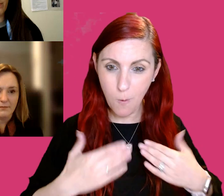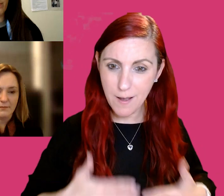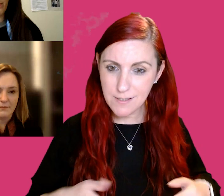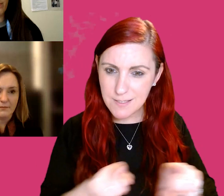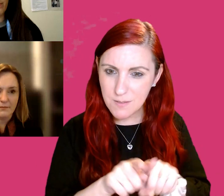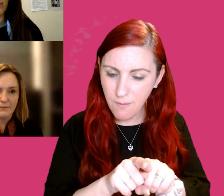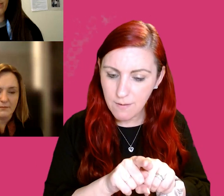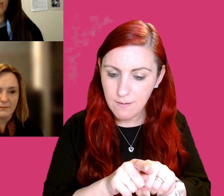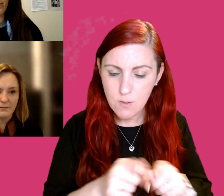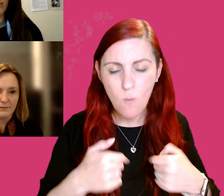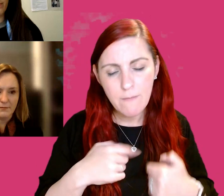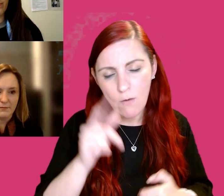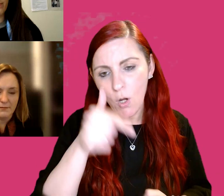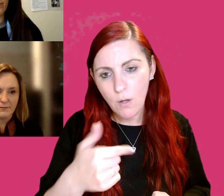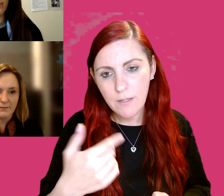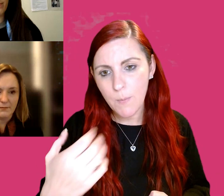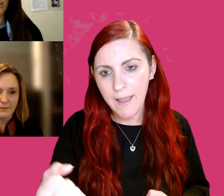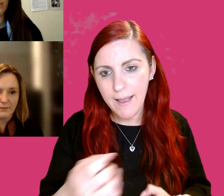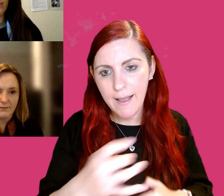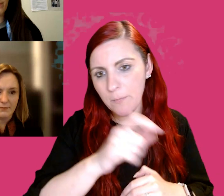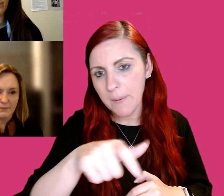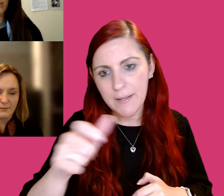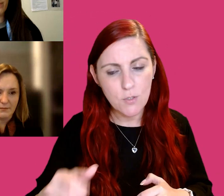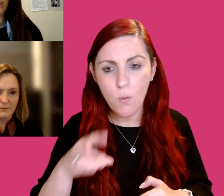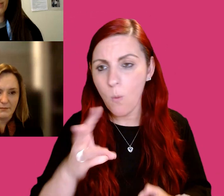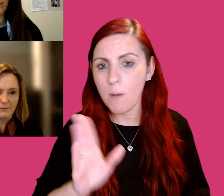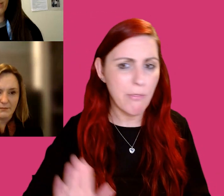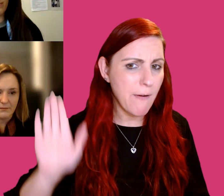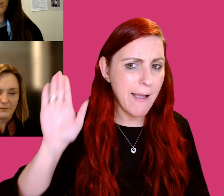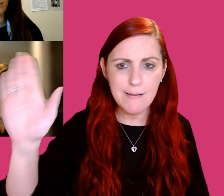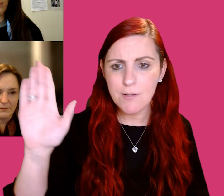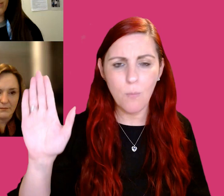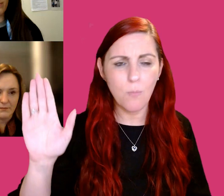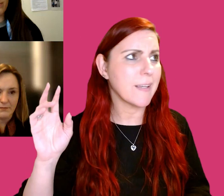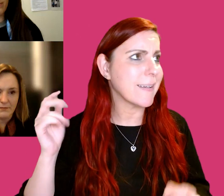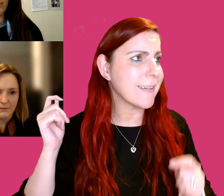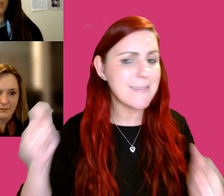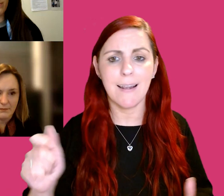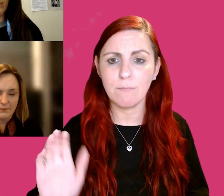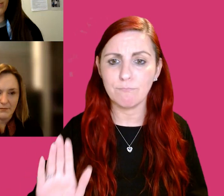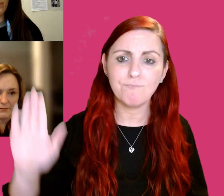very fortunate in having patients who will sign up they'll put their hands up and readily you know